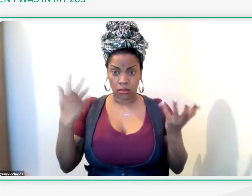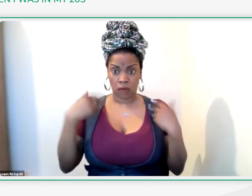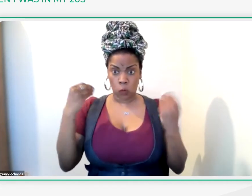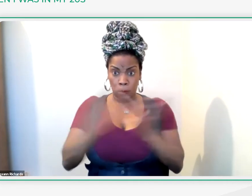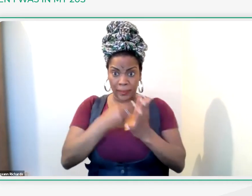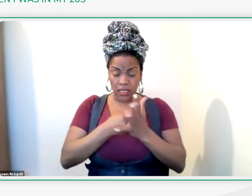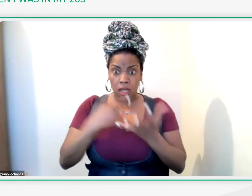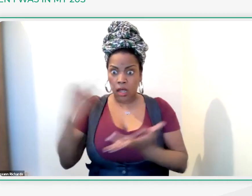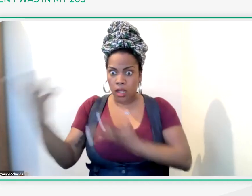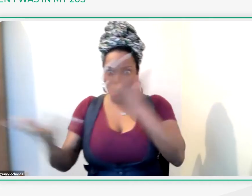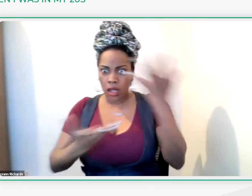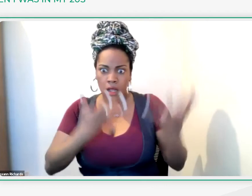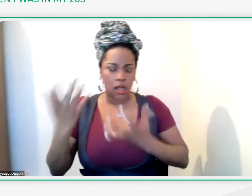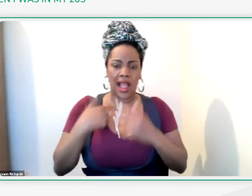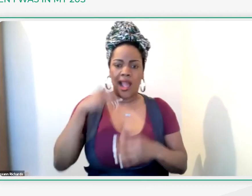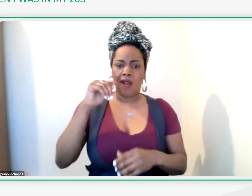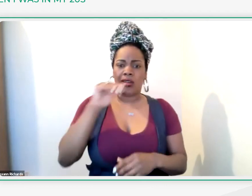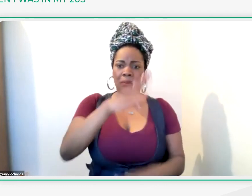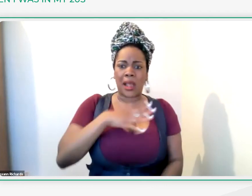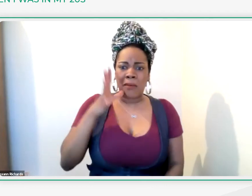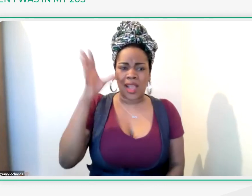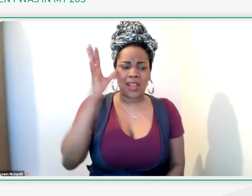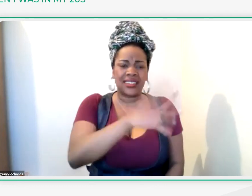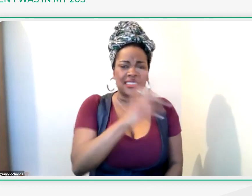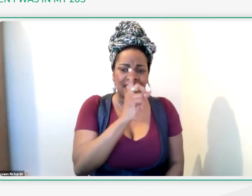my bank account. The account was frozen, and I didn’t have access to my money.